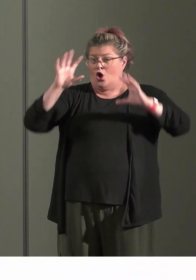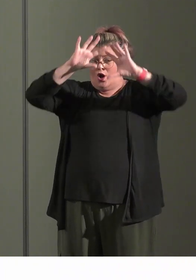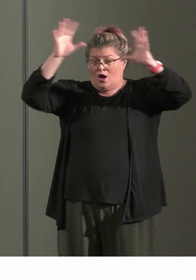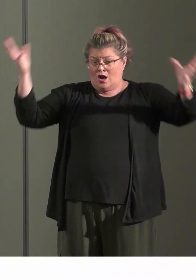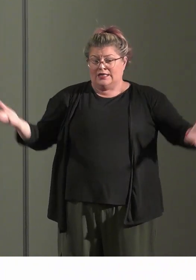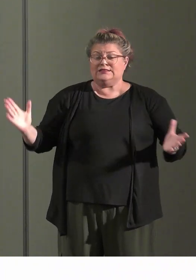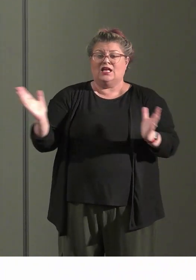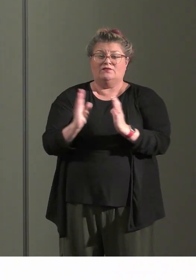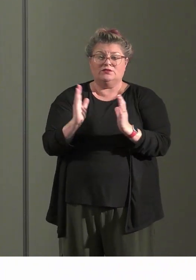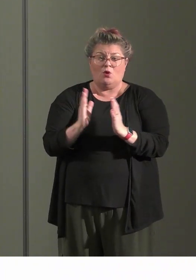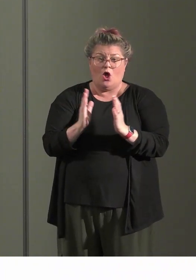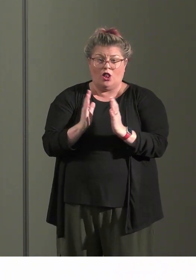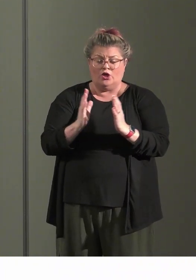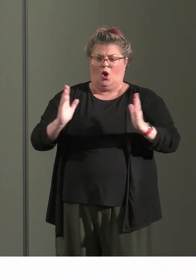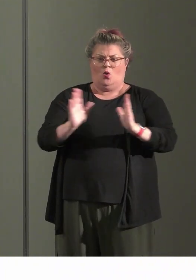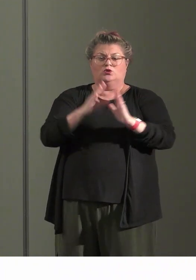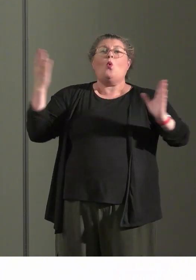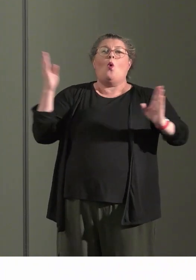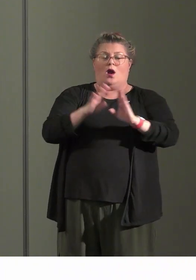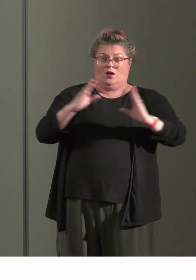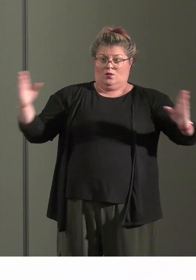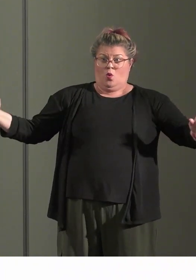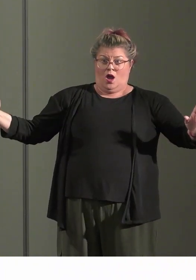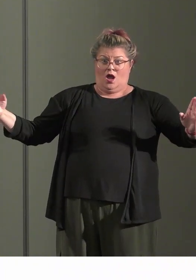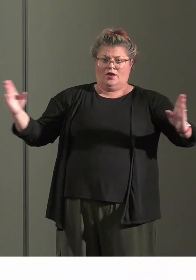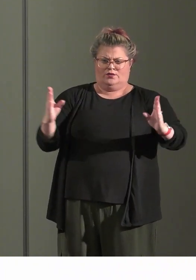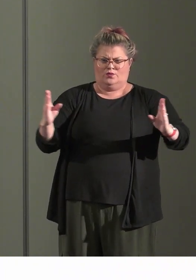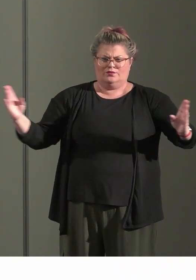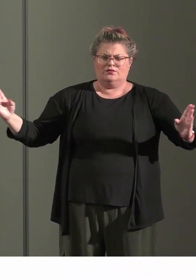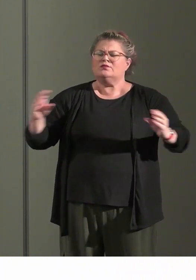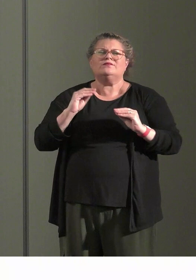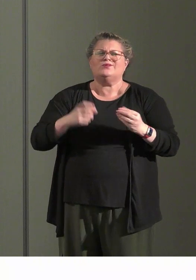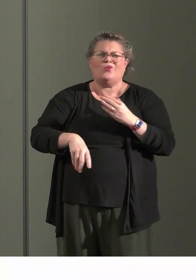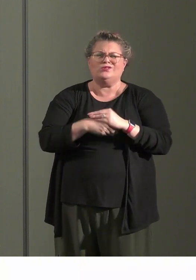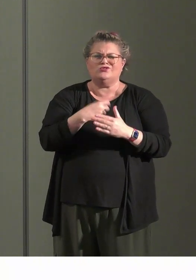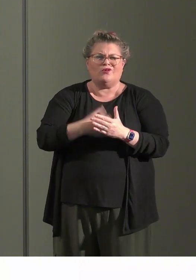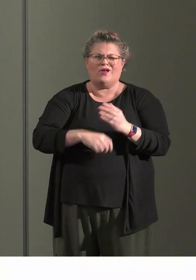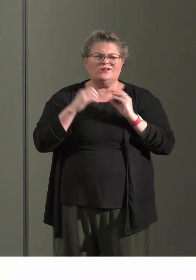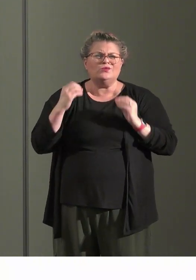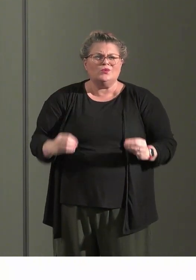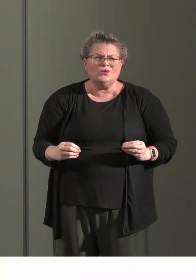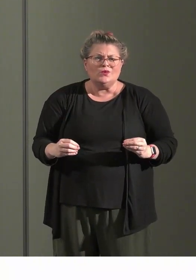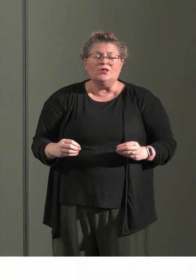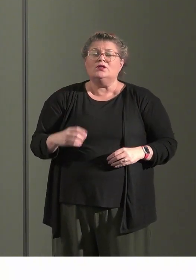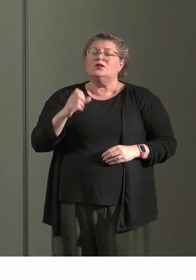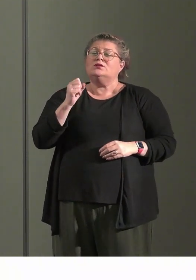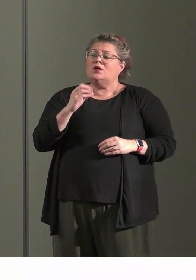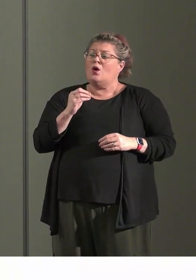cost. It is a slightly couple inches wider on the door no additional cost. Other 20% we come up with